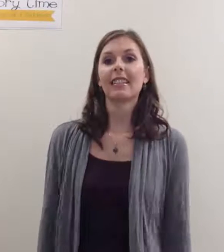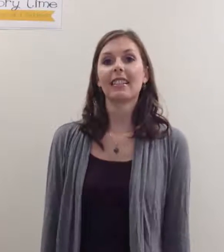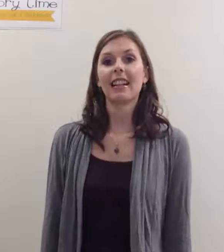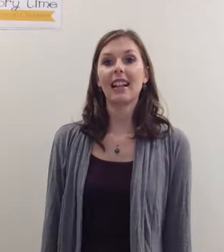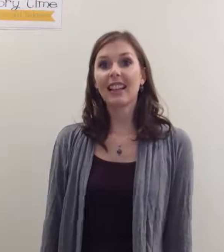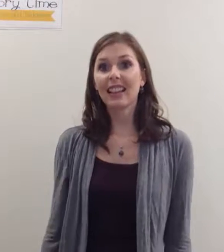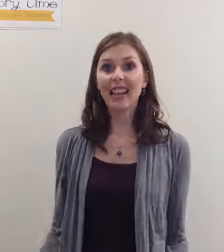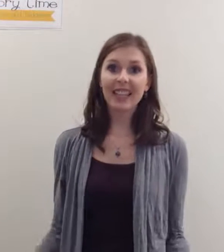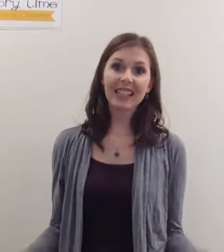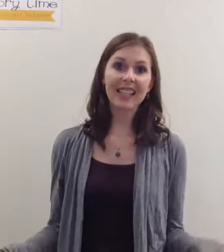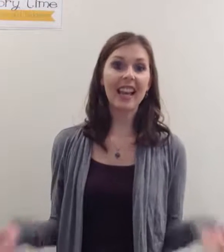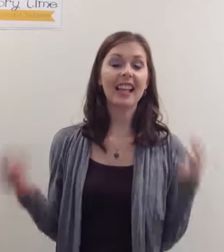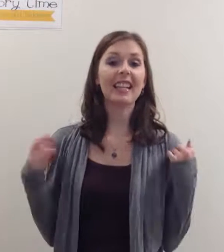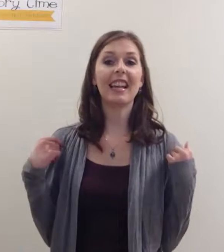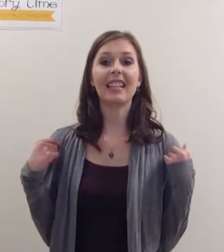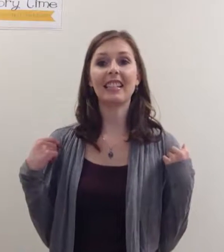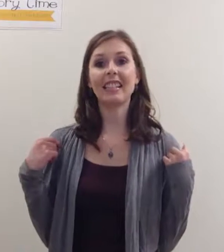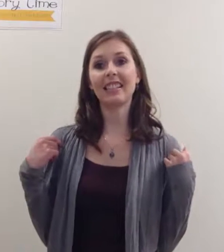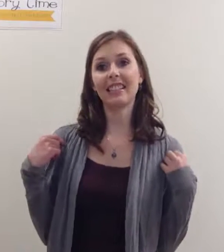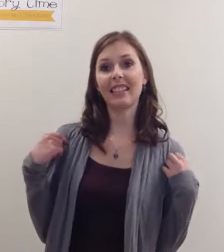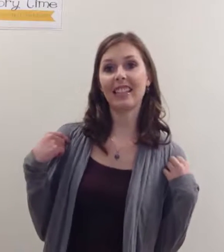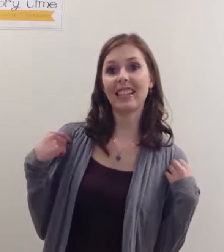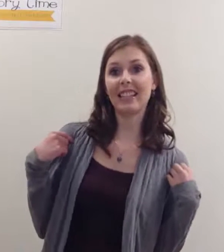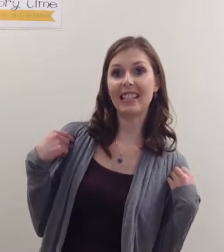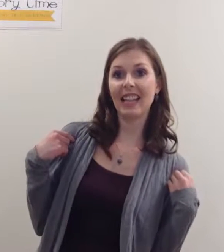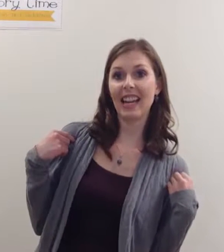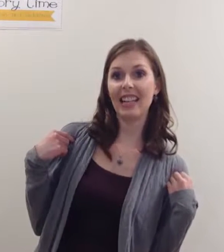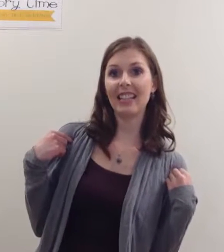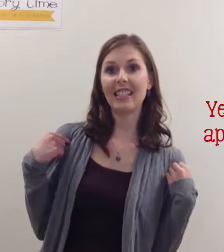Like I said, in todaaays....